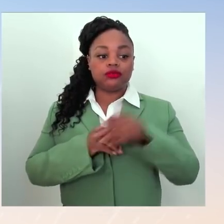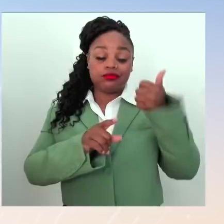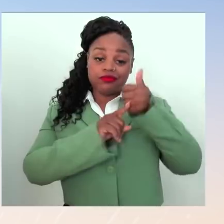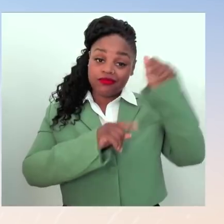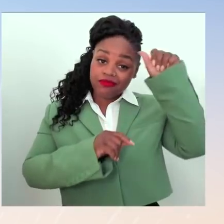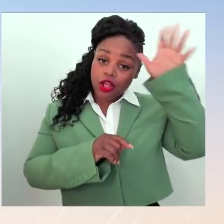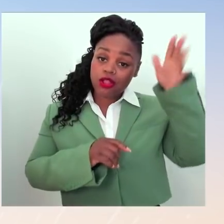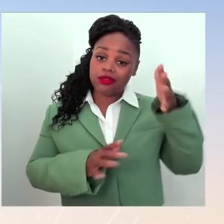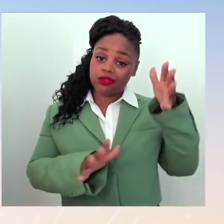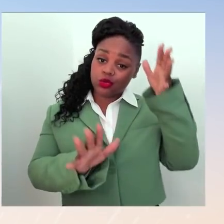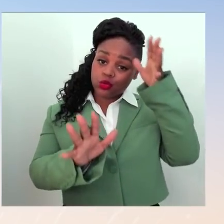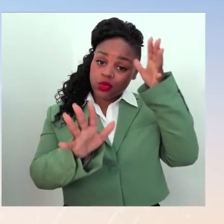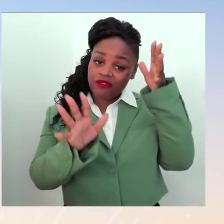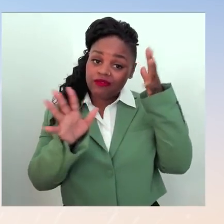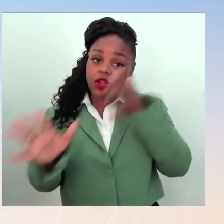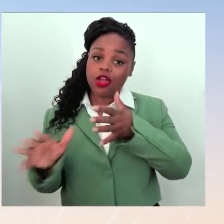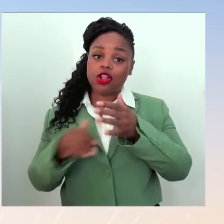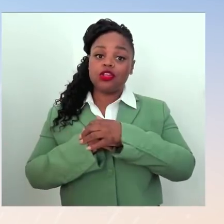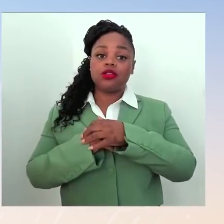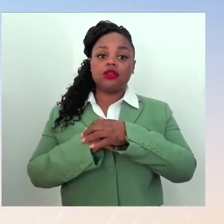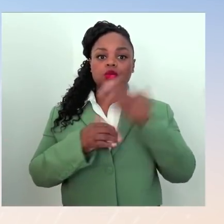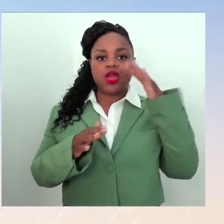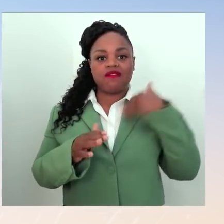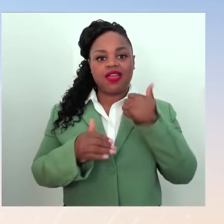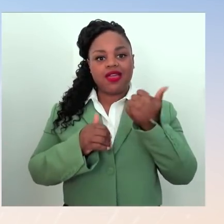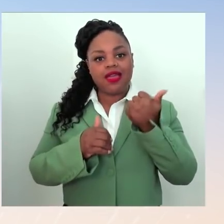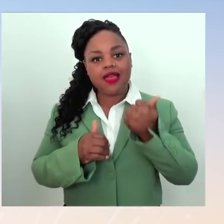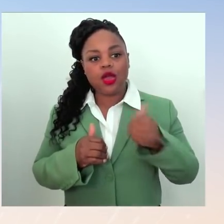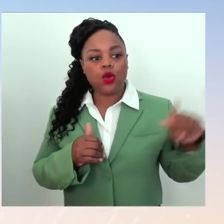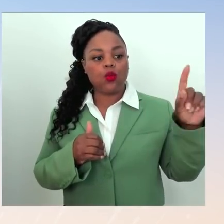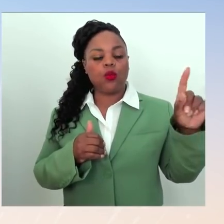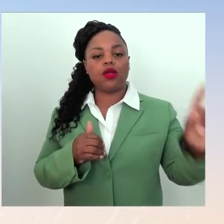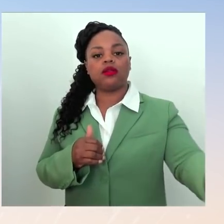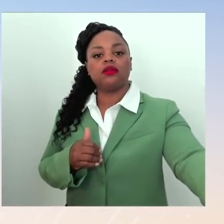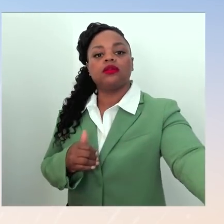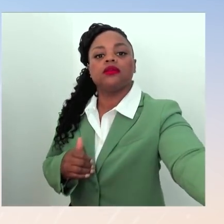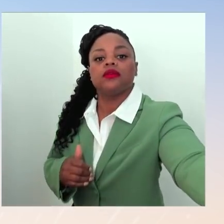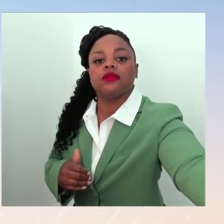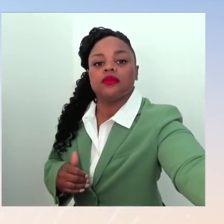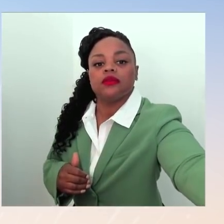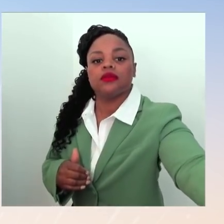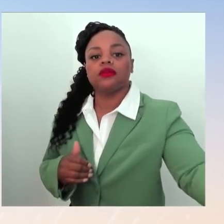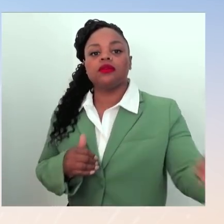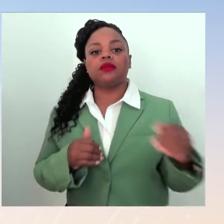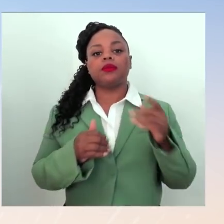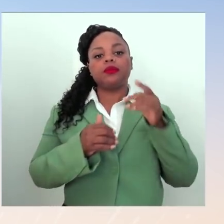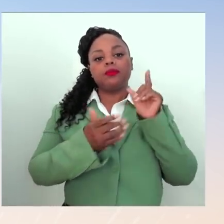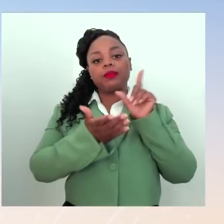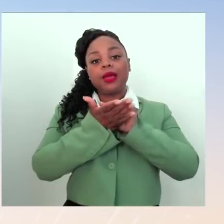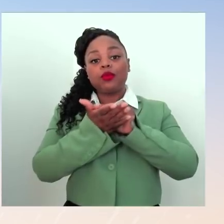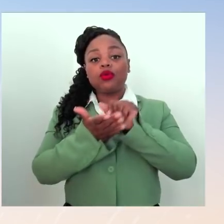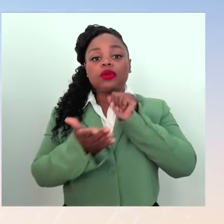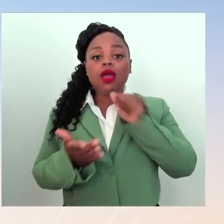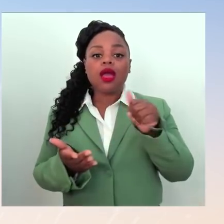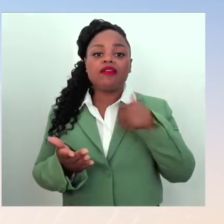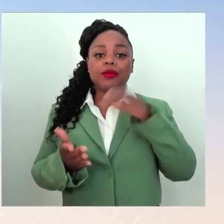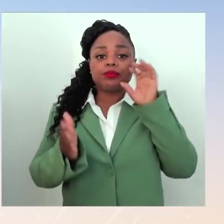has seen those photos -- whether on the front page of your paper or others, and not been moved. And I'm sure I can speak personally that, you know,